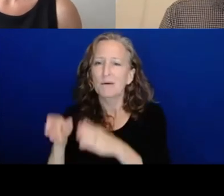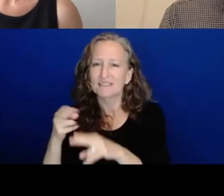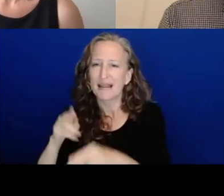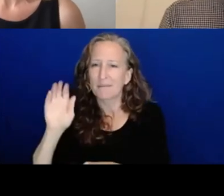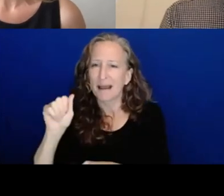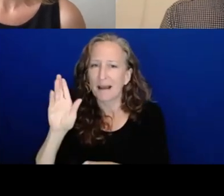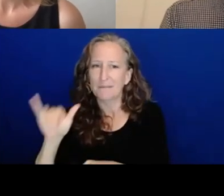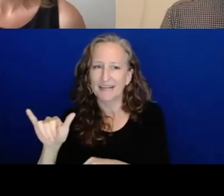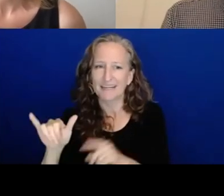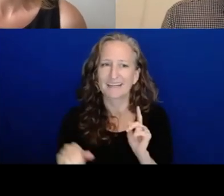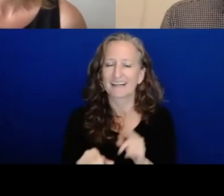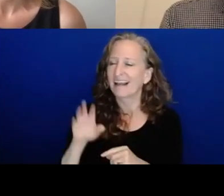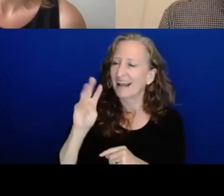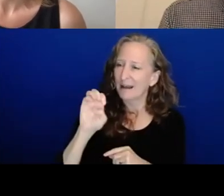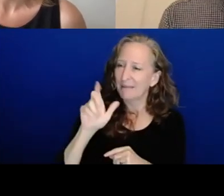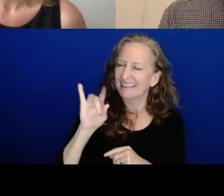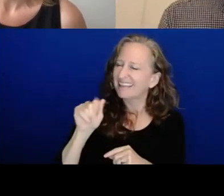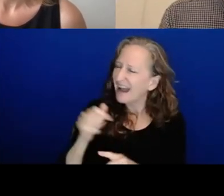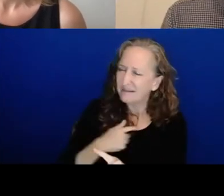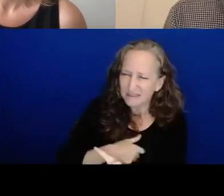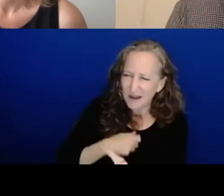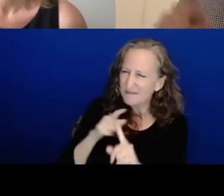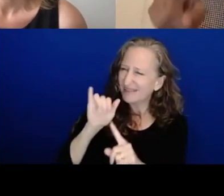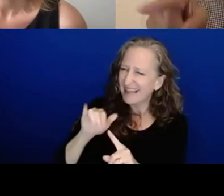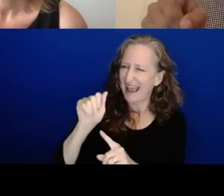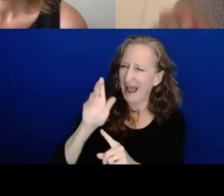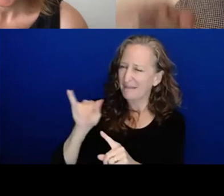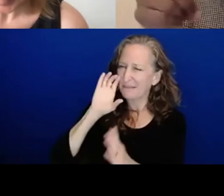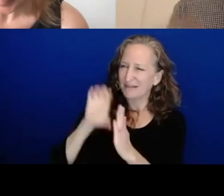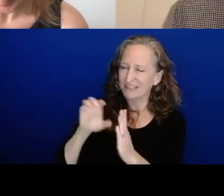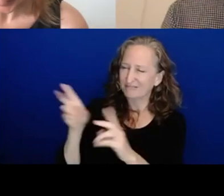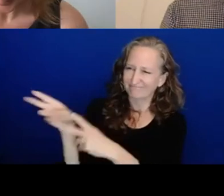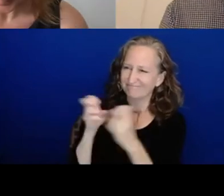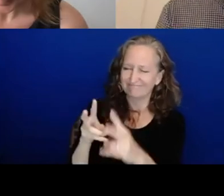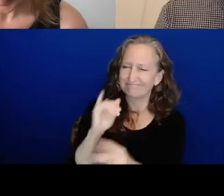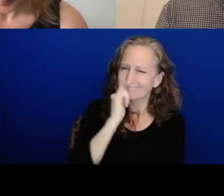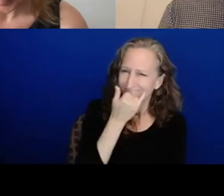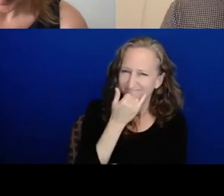for that. That's okay. That wasn't me.